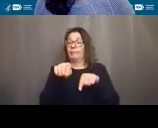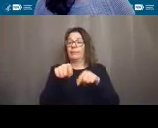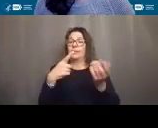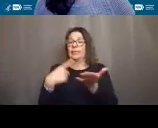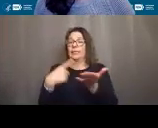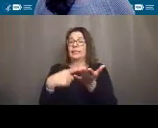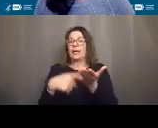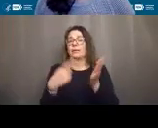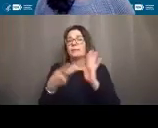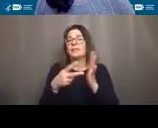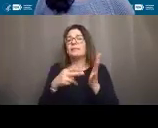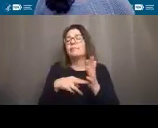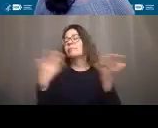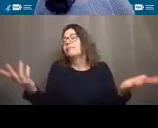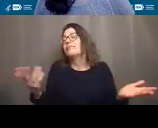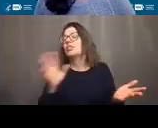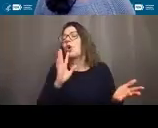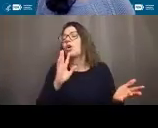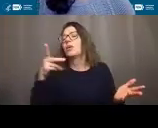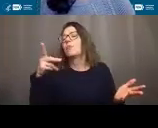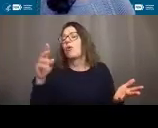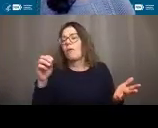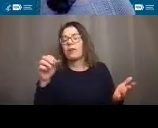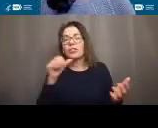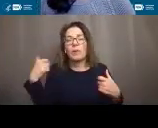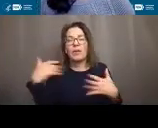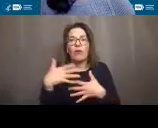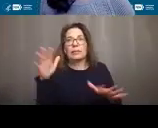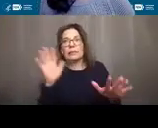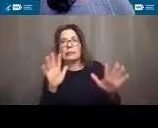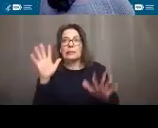This is a fantastic program. I'm not sure that it's really widely known,